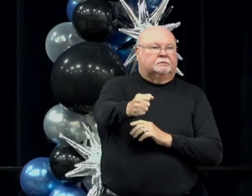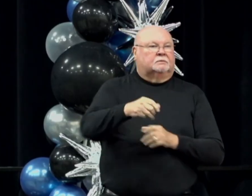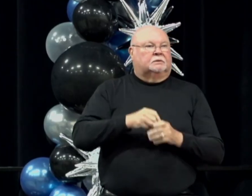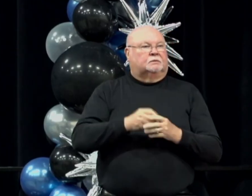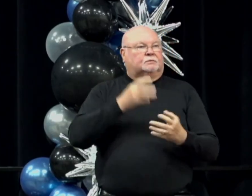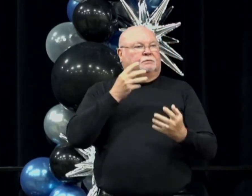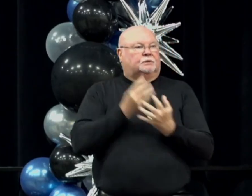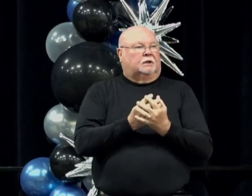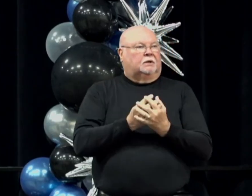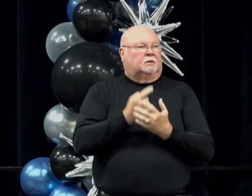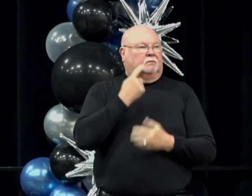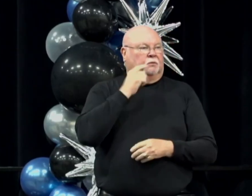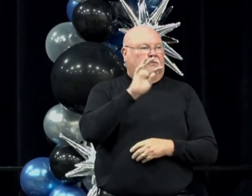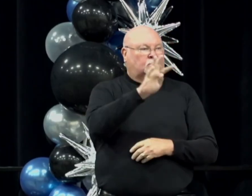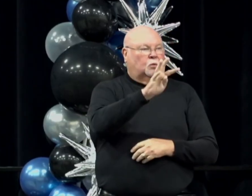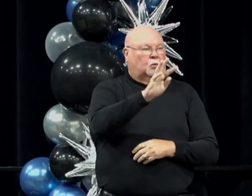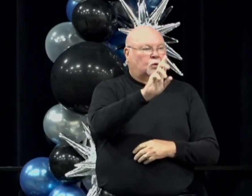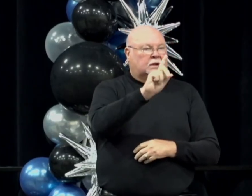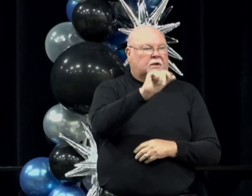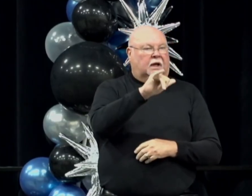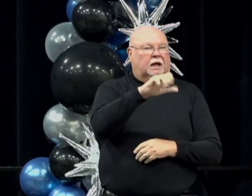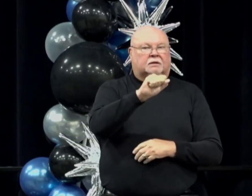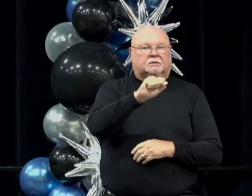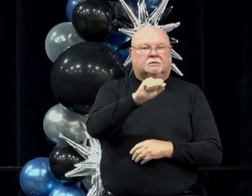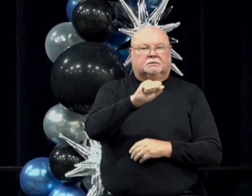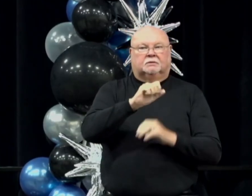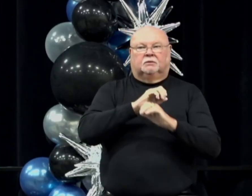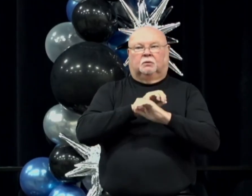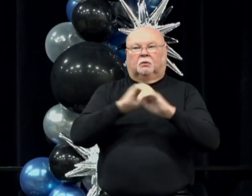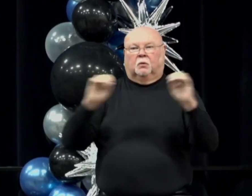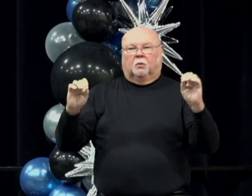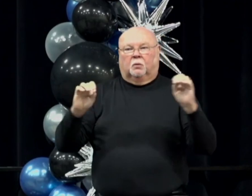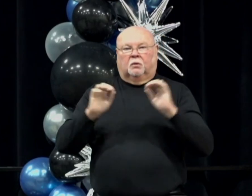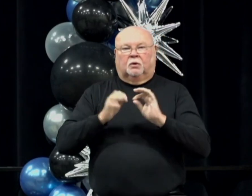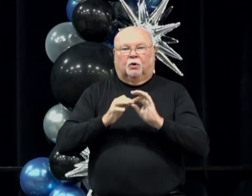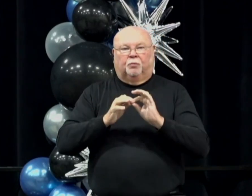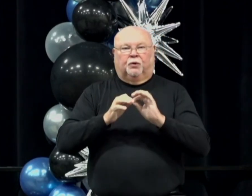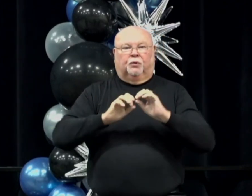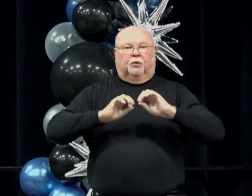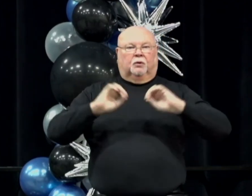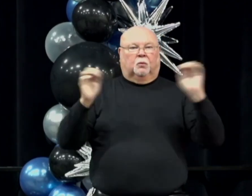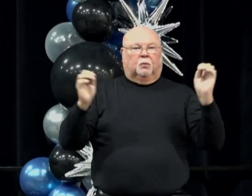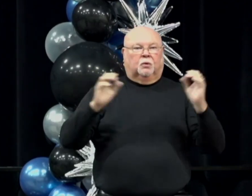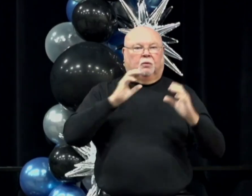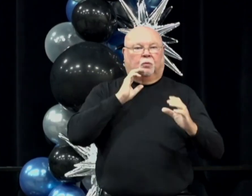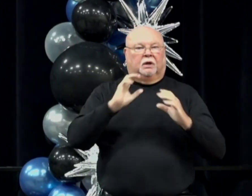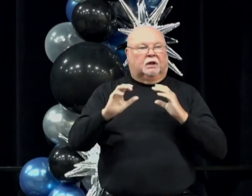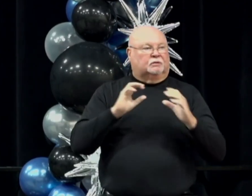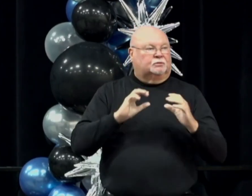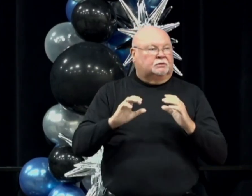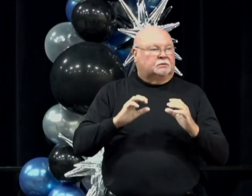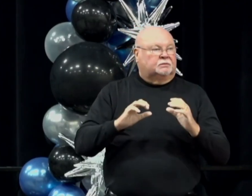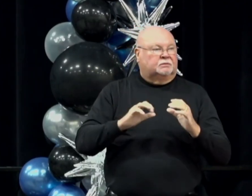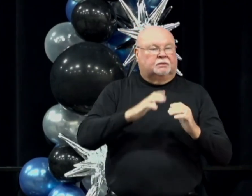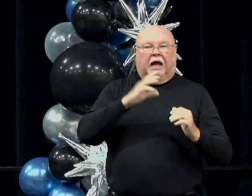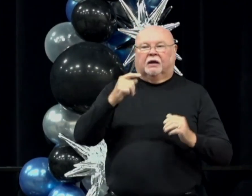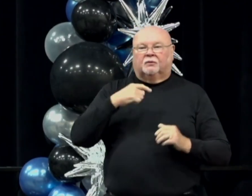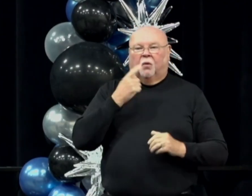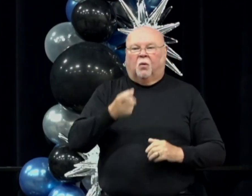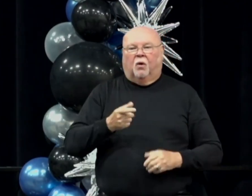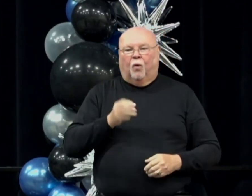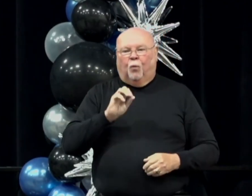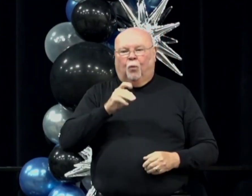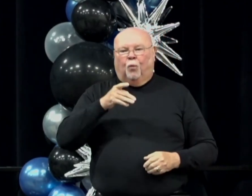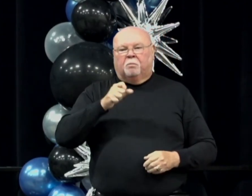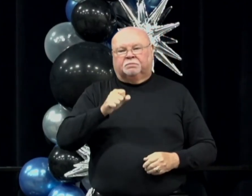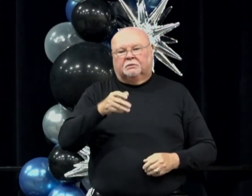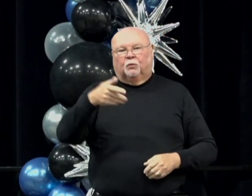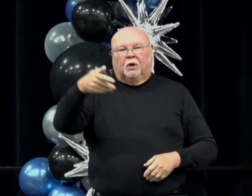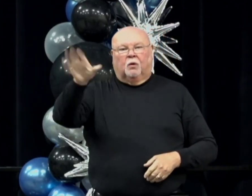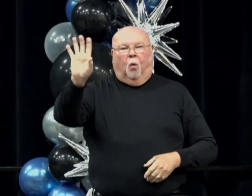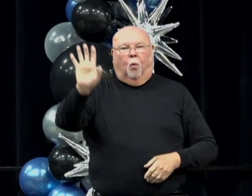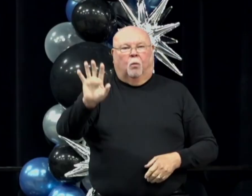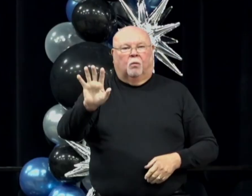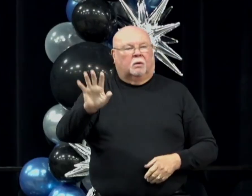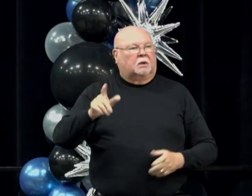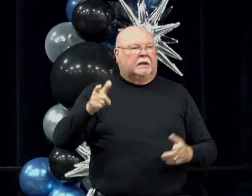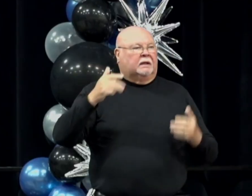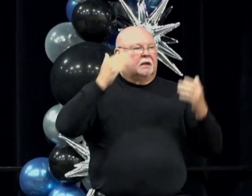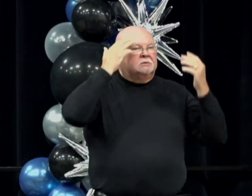jail for 4 days with no interpreting service, no communication. Then they said, “Oops, you can go.”